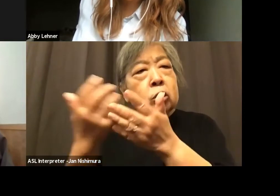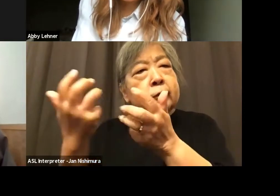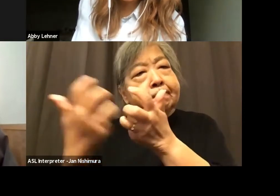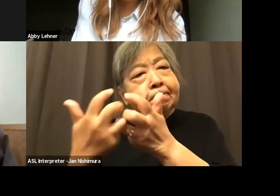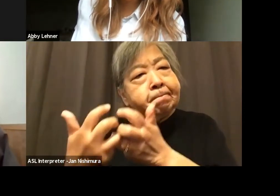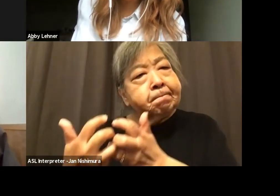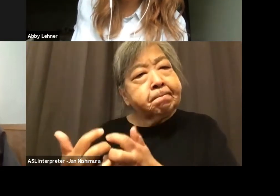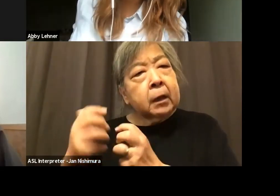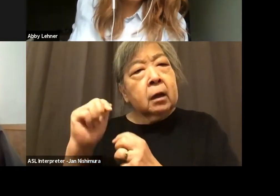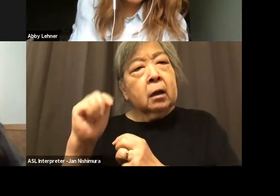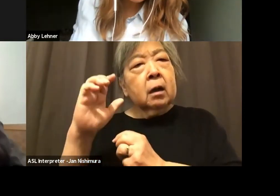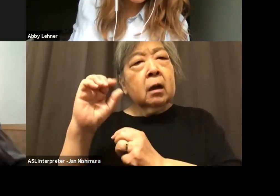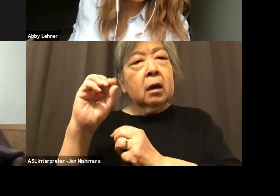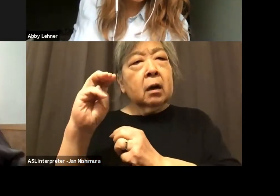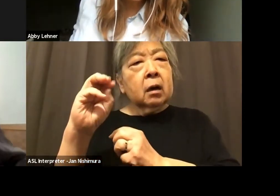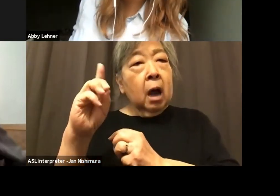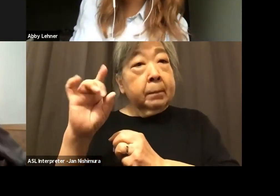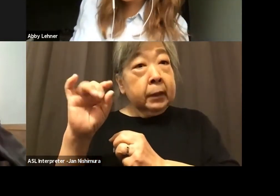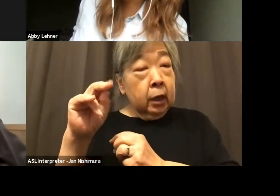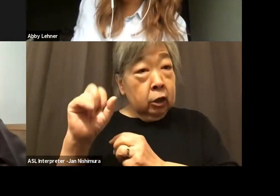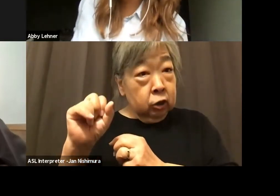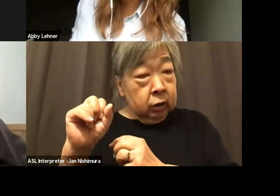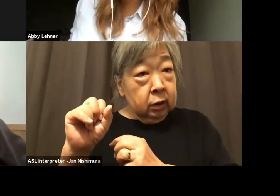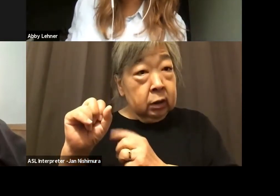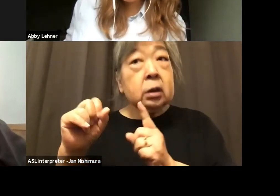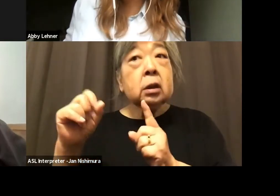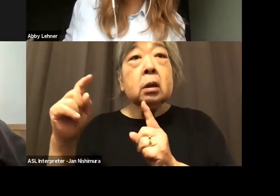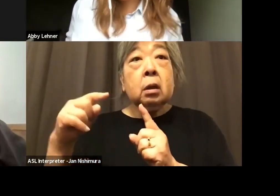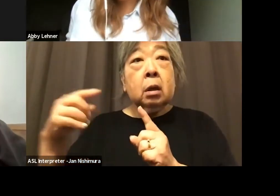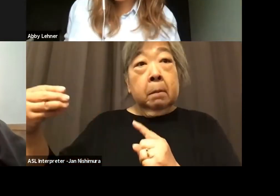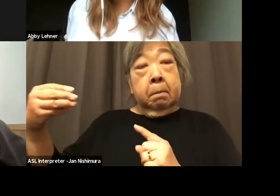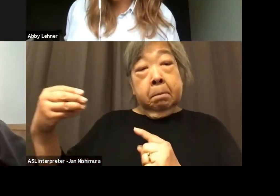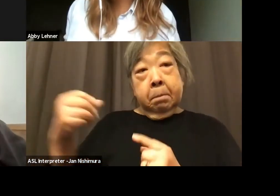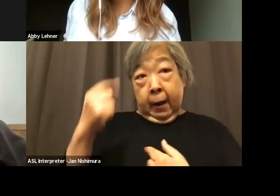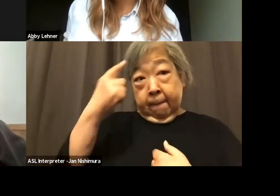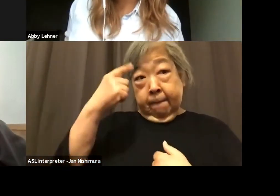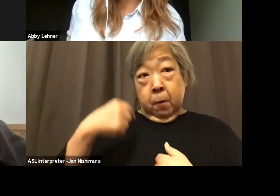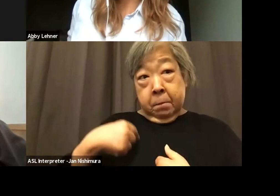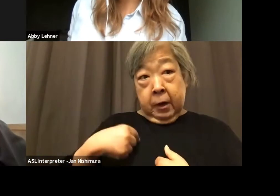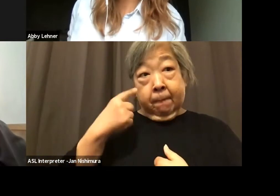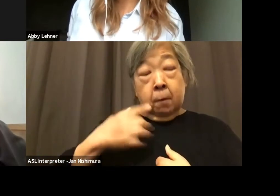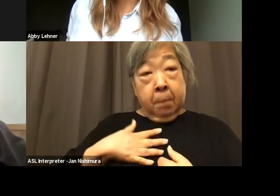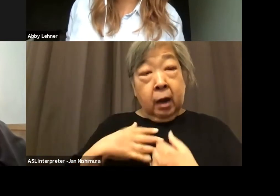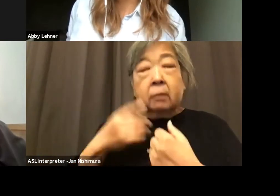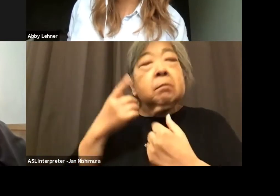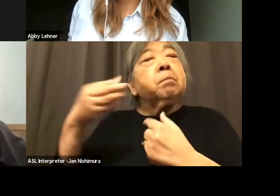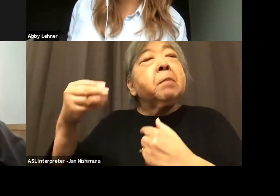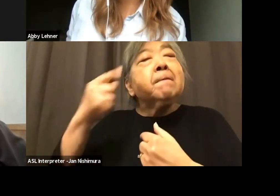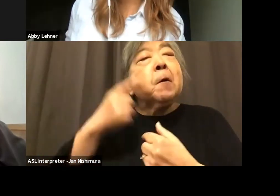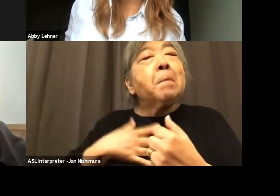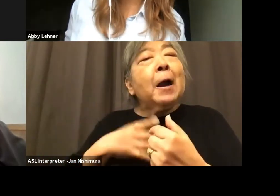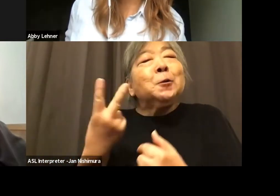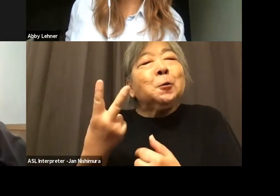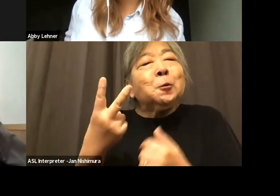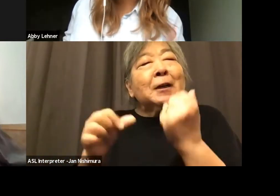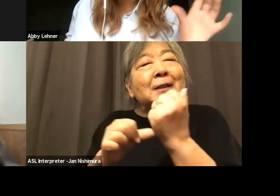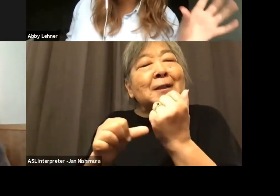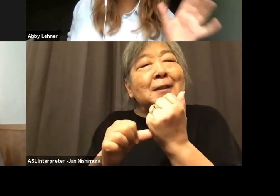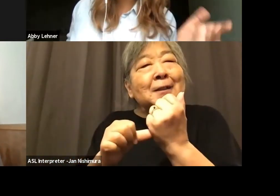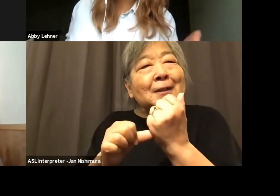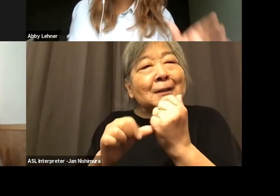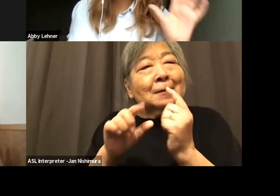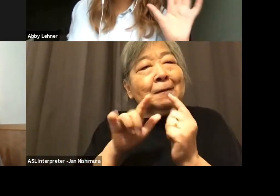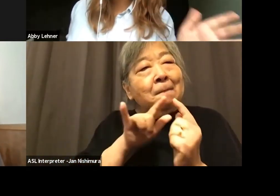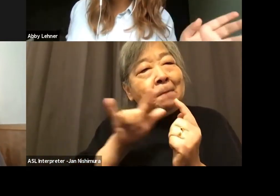finance the flights for both my PCAs to come with me and at the university or at the center